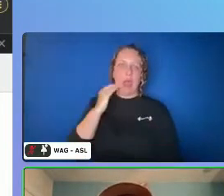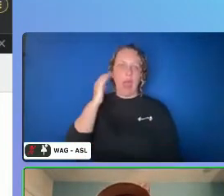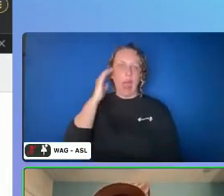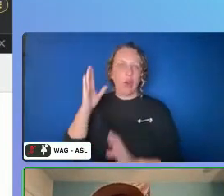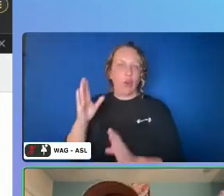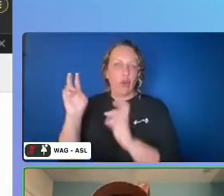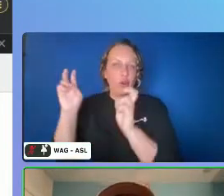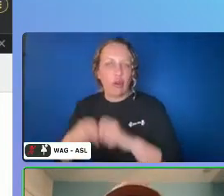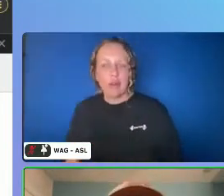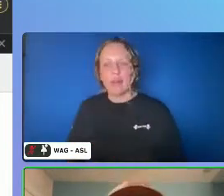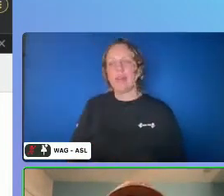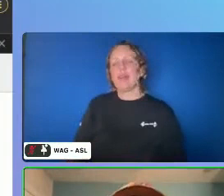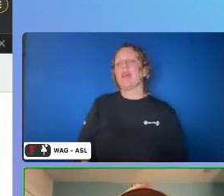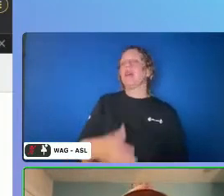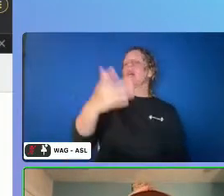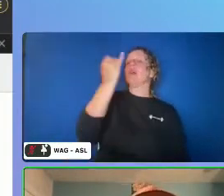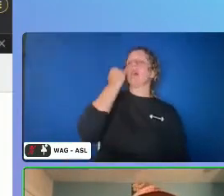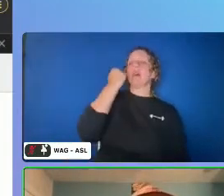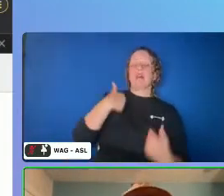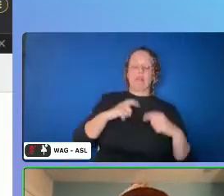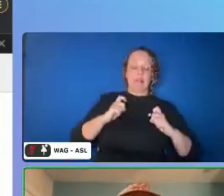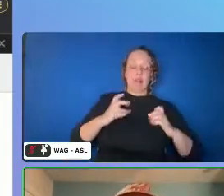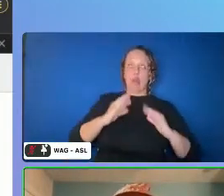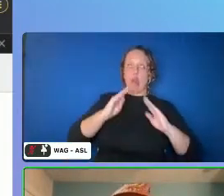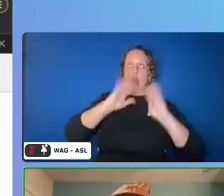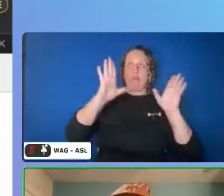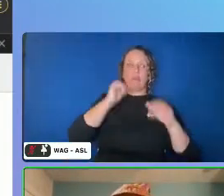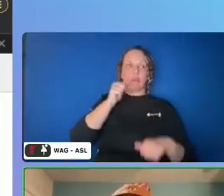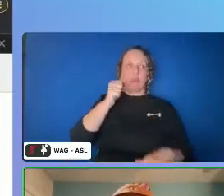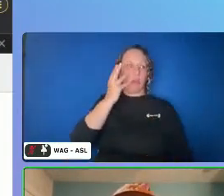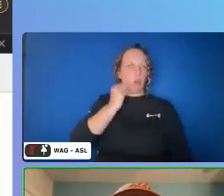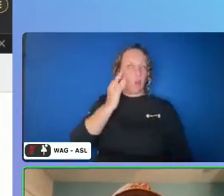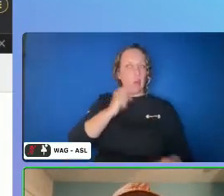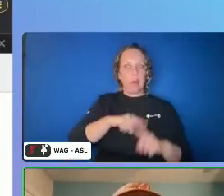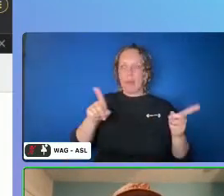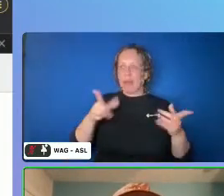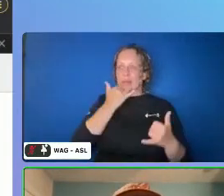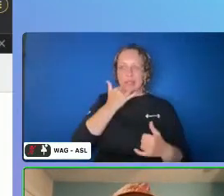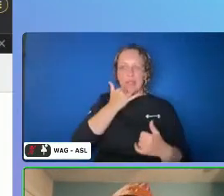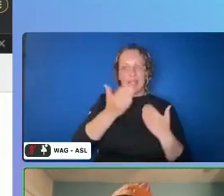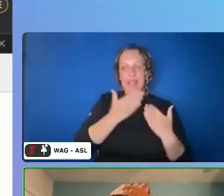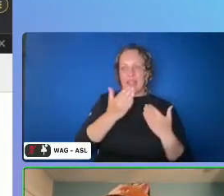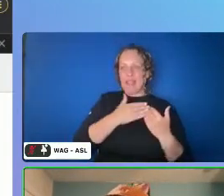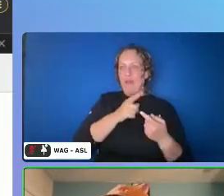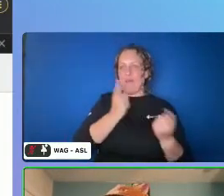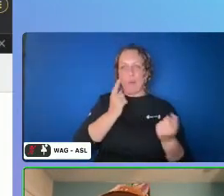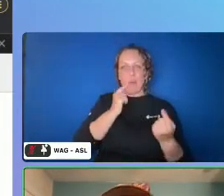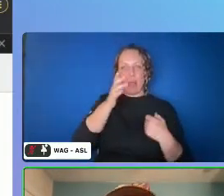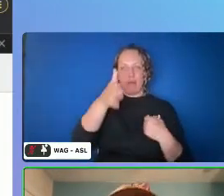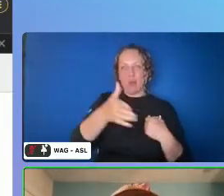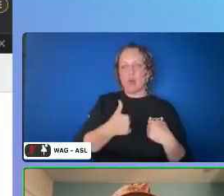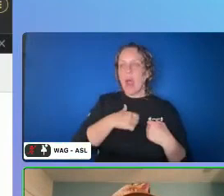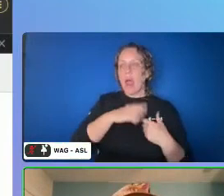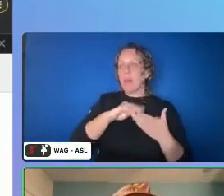who doesn't know what they're doing clearly, but it's okay, it's a mistake that is easily avoidable in the future, I'm learning that hey,